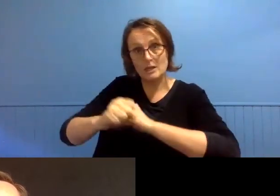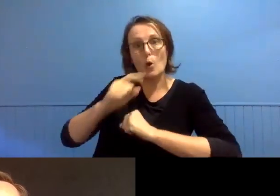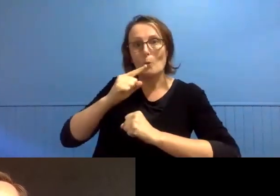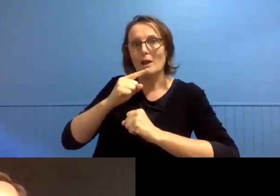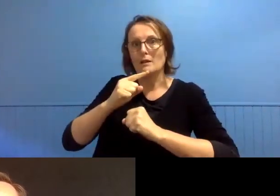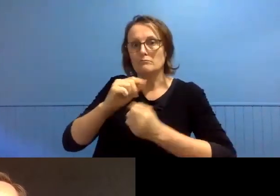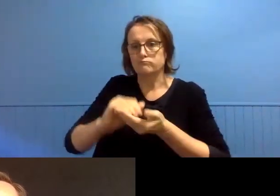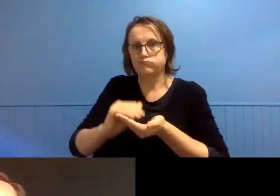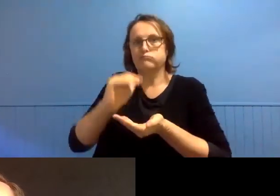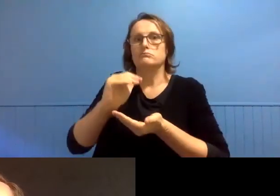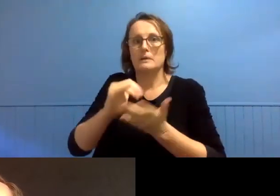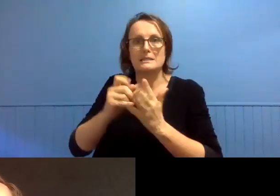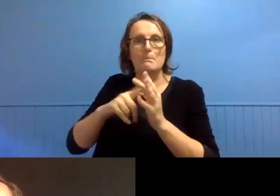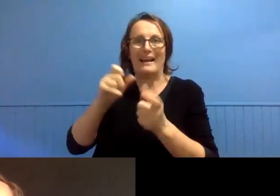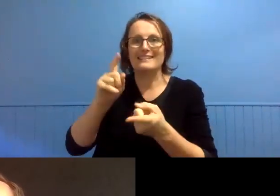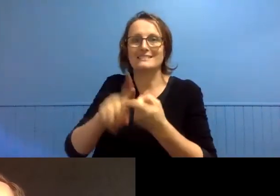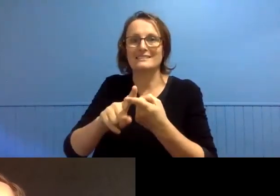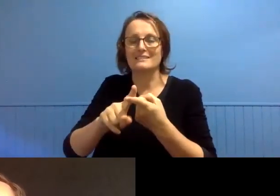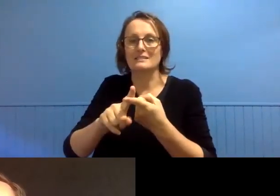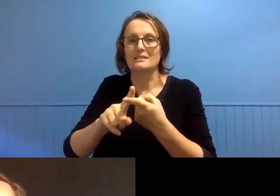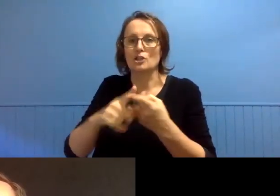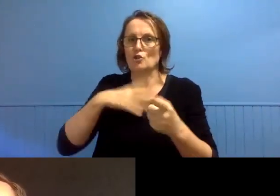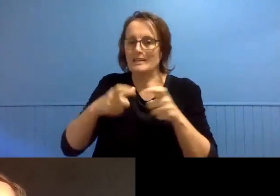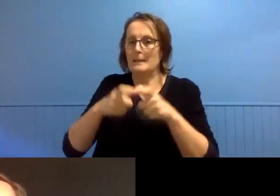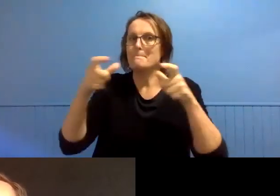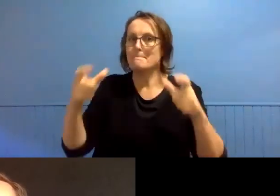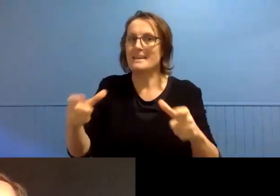you got a really big hard drive as well or real hard drives you can